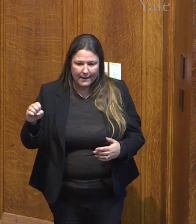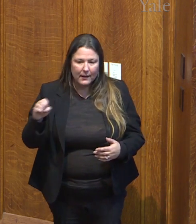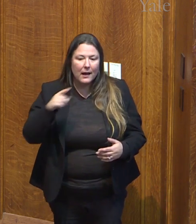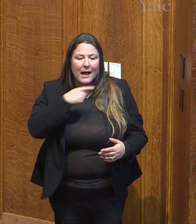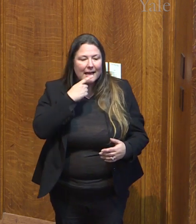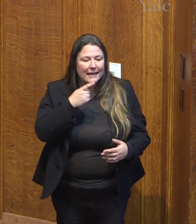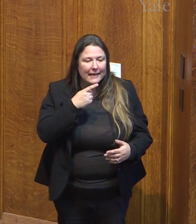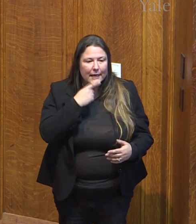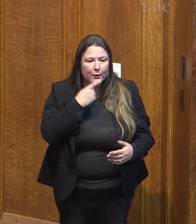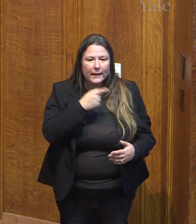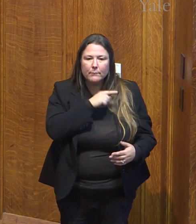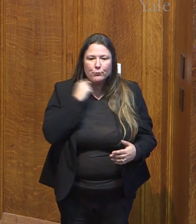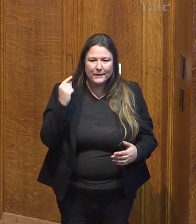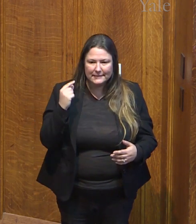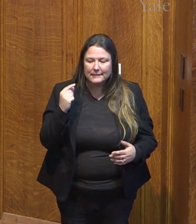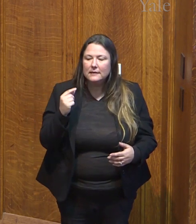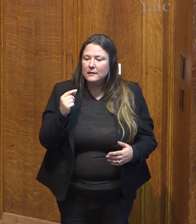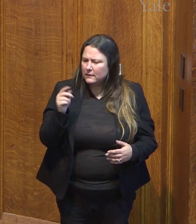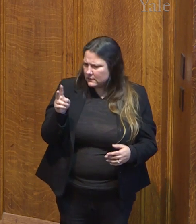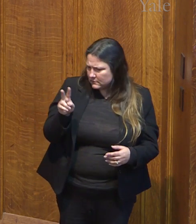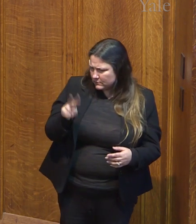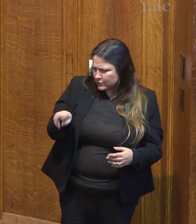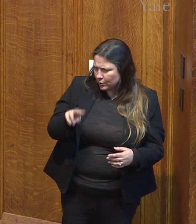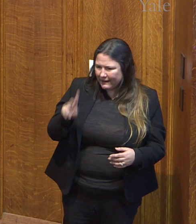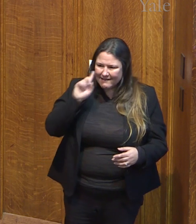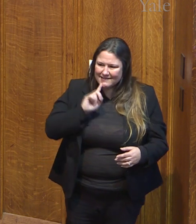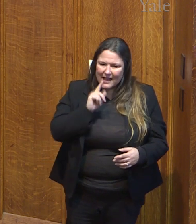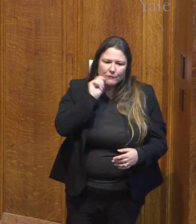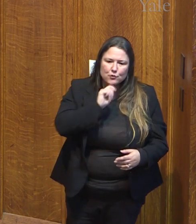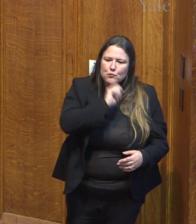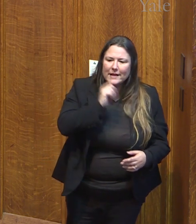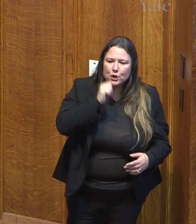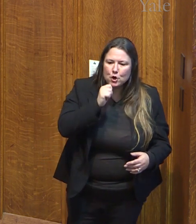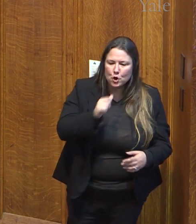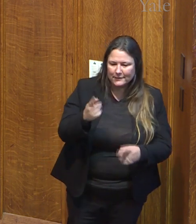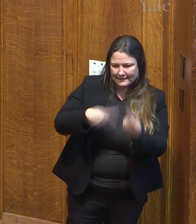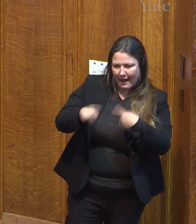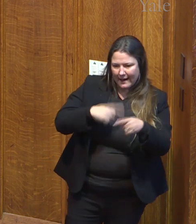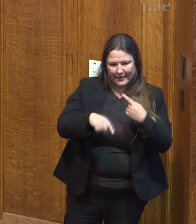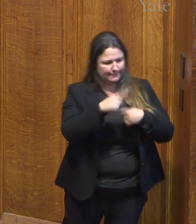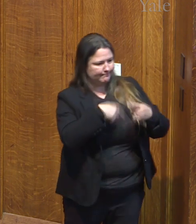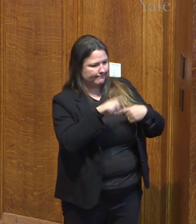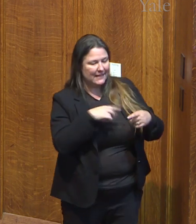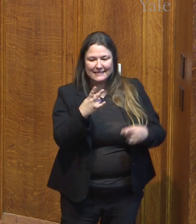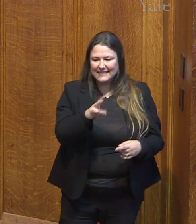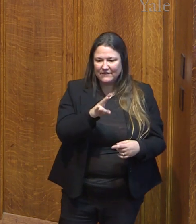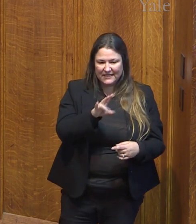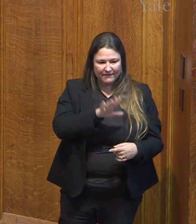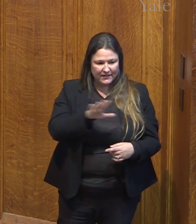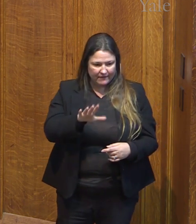Observing Deaf twin girls signing to each other in 1755, he suspected that their signs